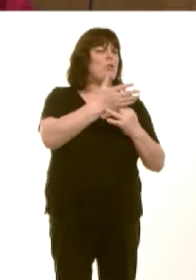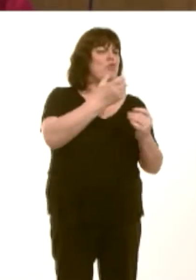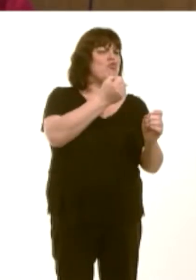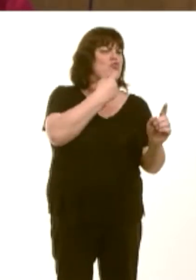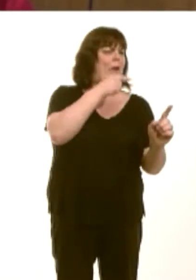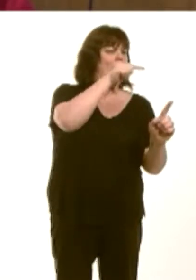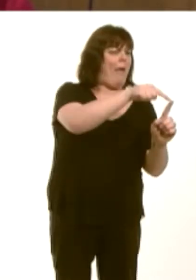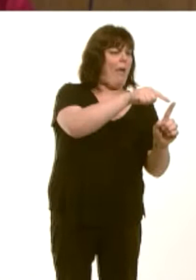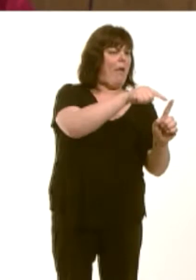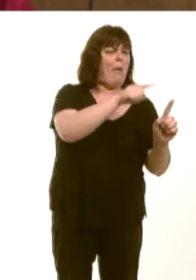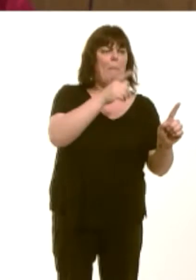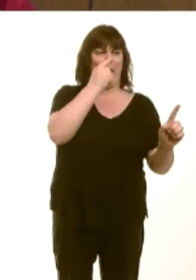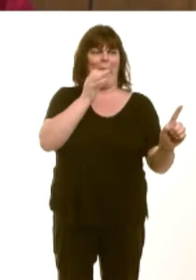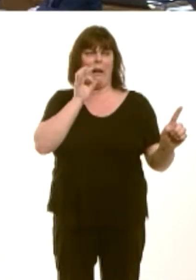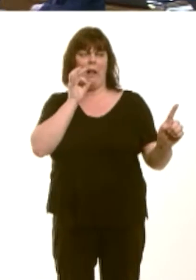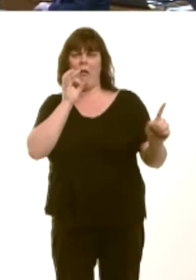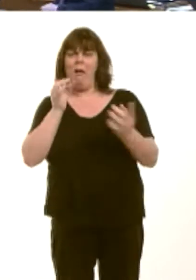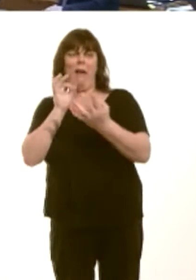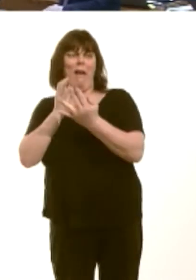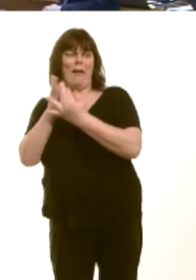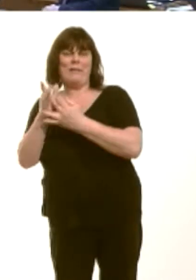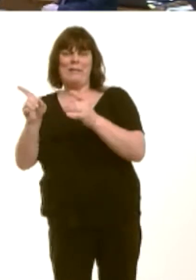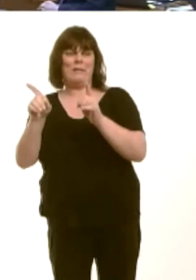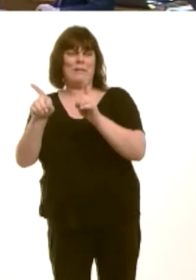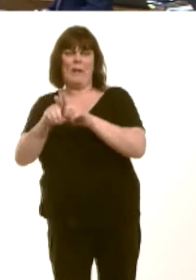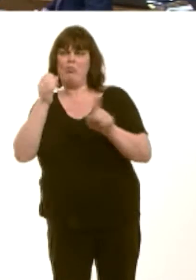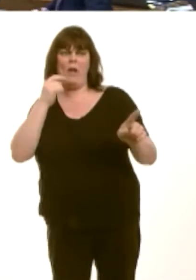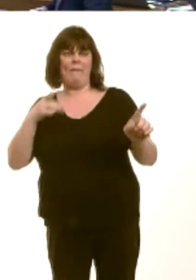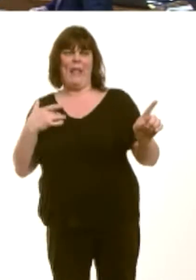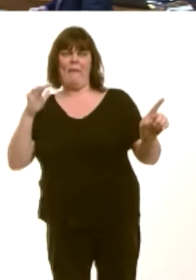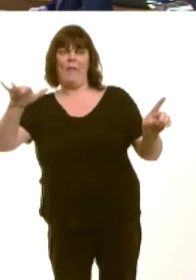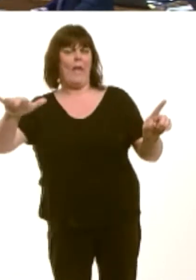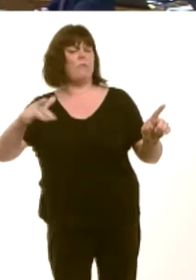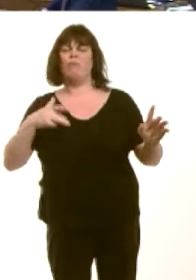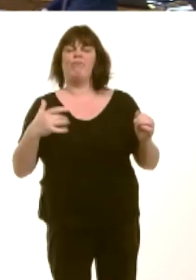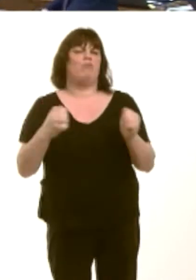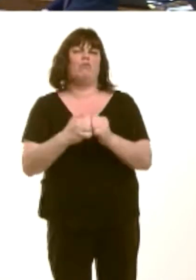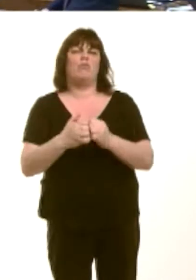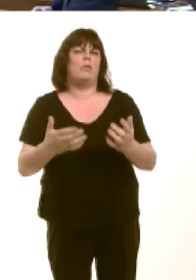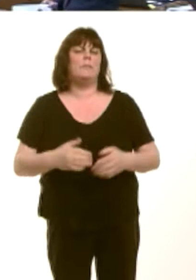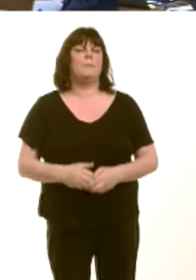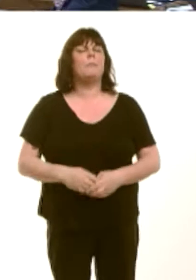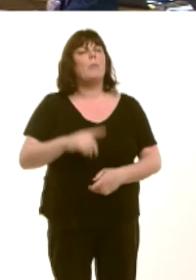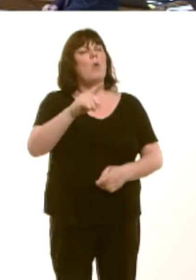That consistency is going to be important. Leanne Wood: There was a review of the IPFR process, but there are still concerns, First